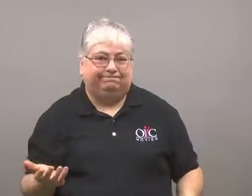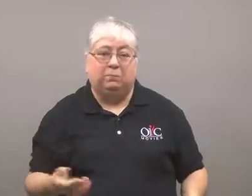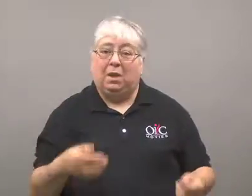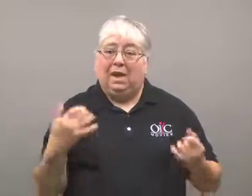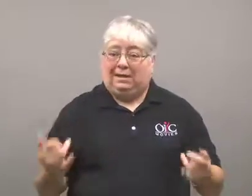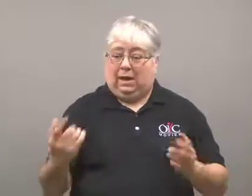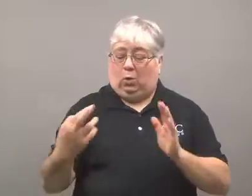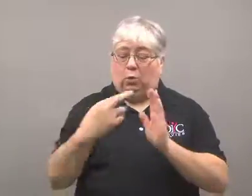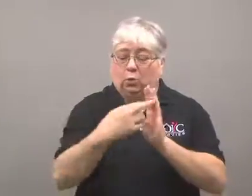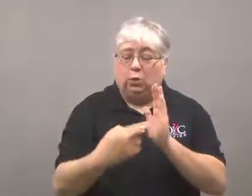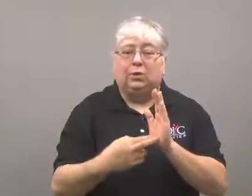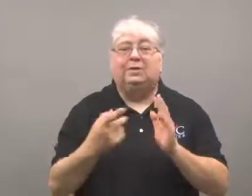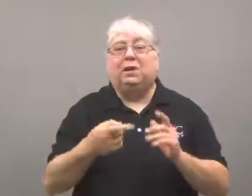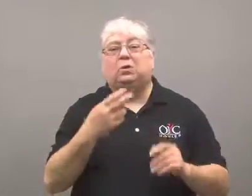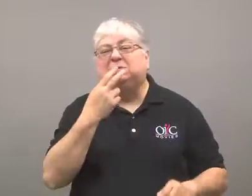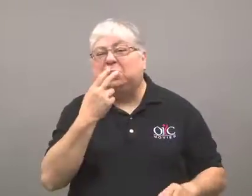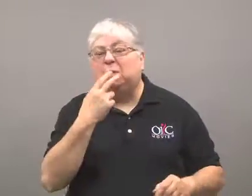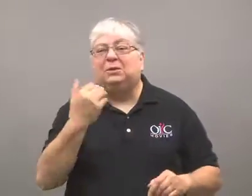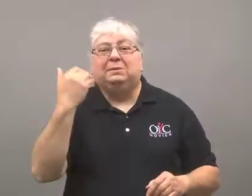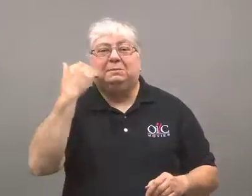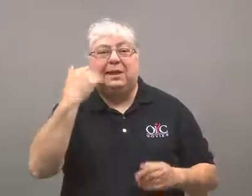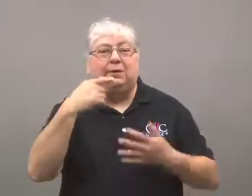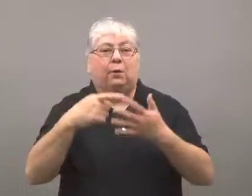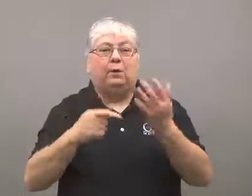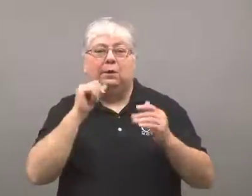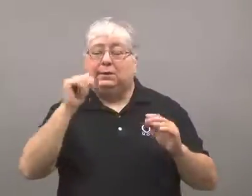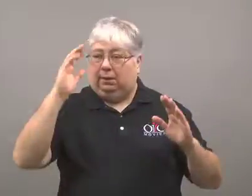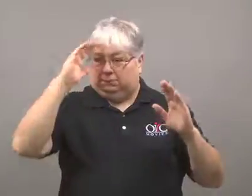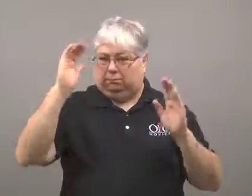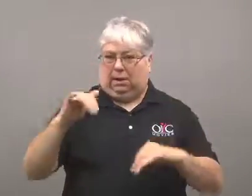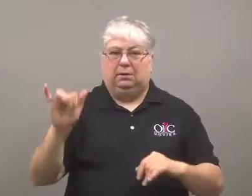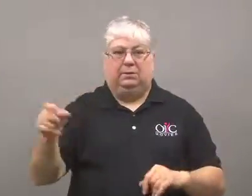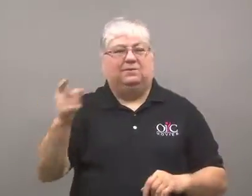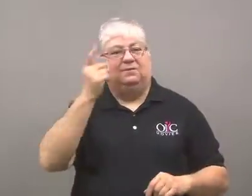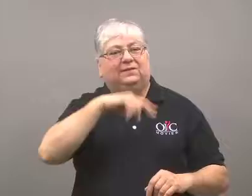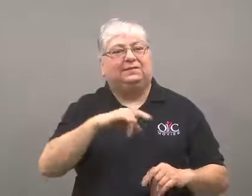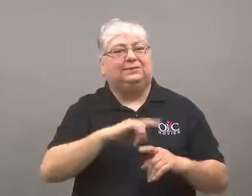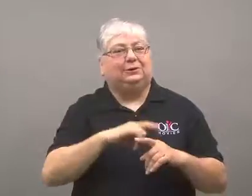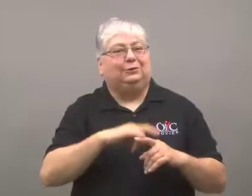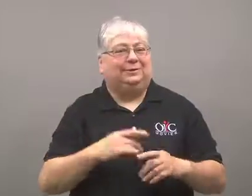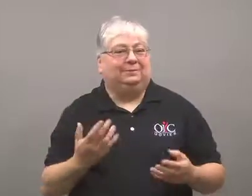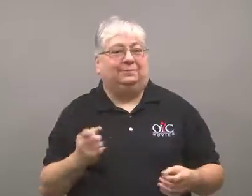Current regulations on other forms of tobacco didn't anticipate e-cigarettes.